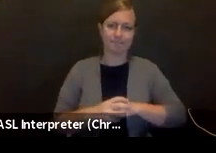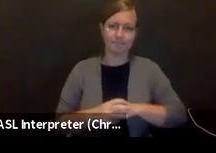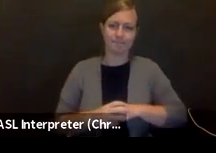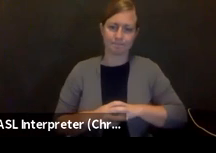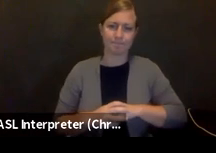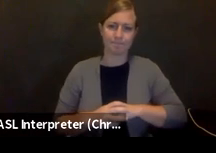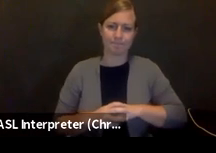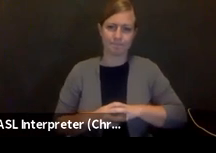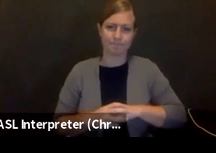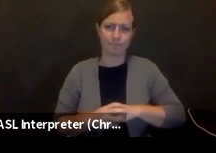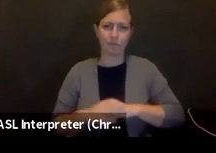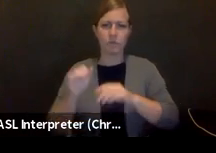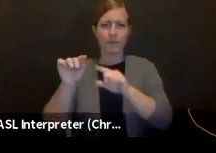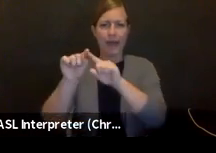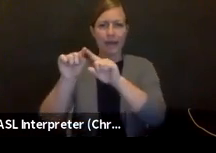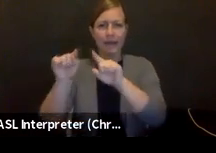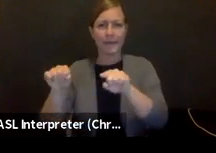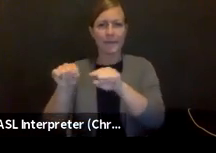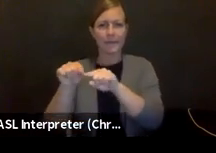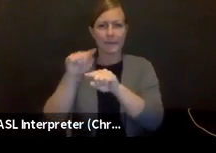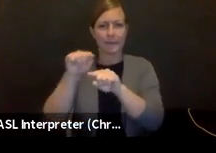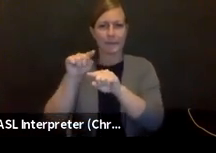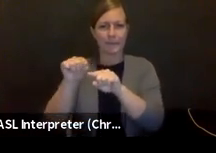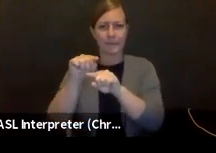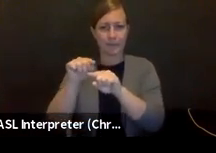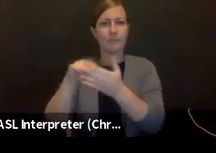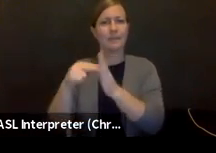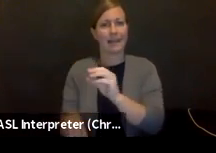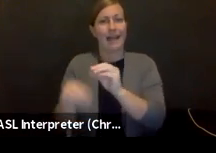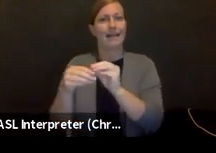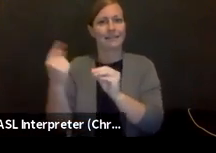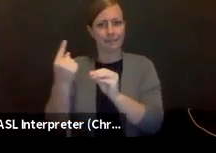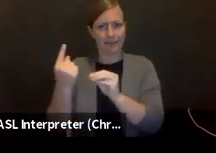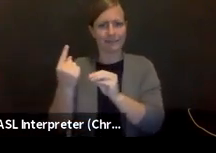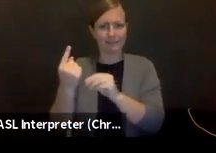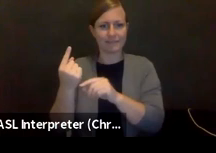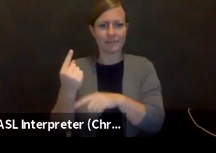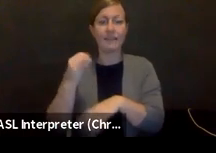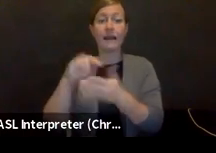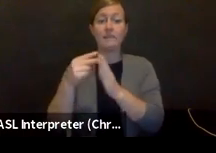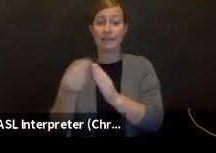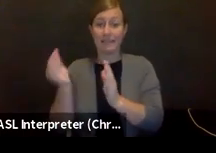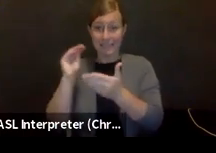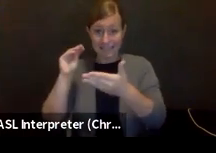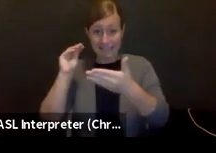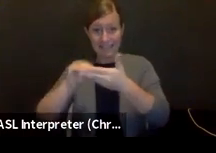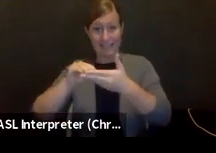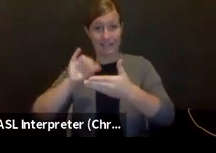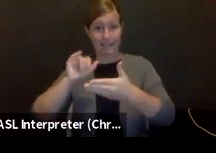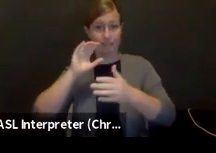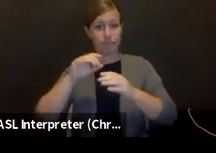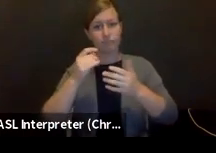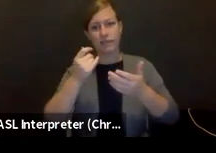ESD 189 - Amy Colburn: Here so adding an image adds that image in line to the text. So if I say, Let's just see if we can do this.